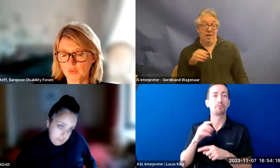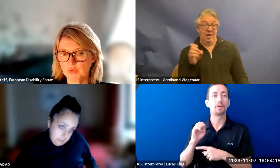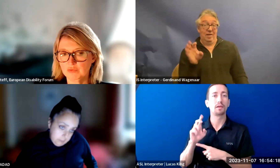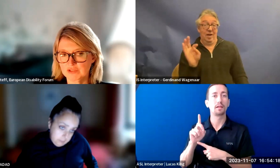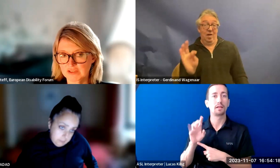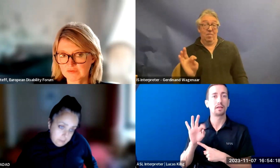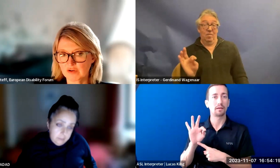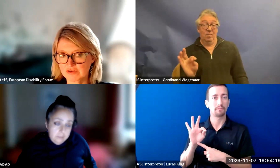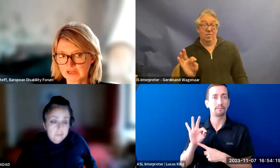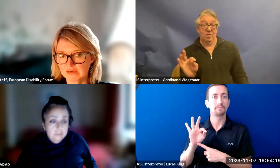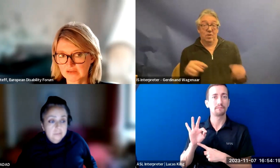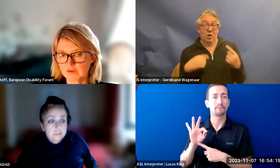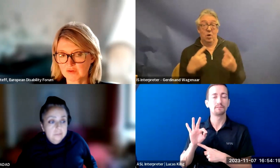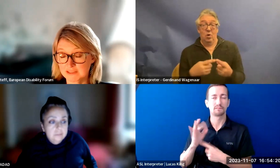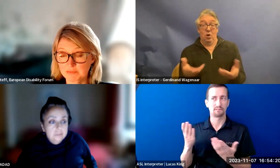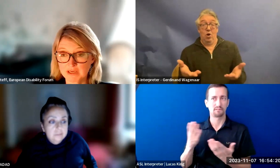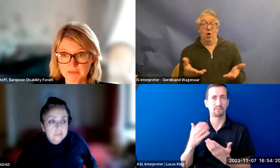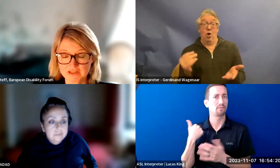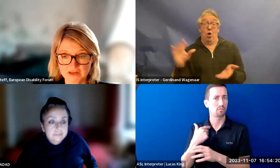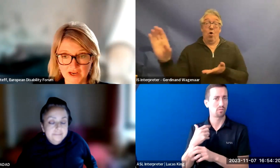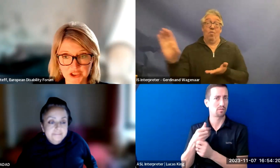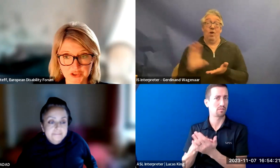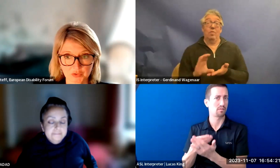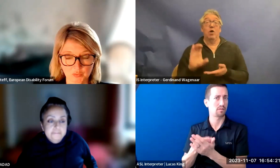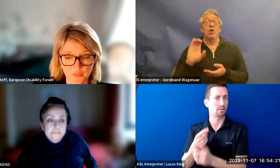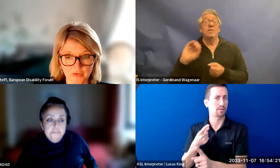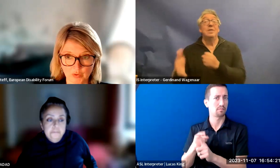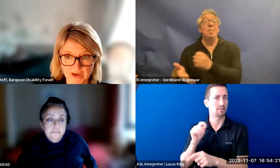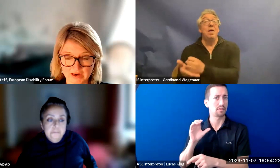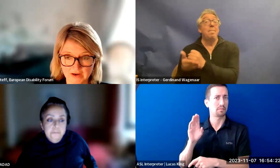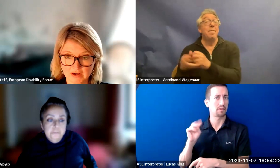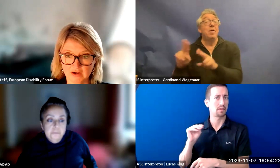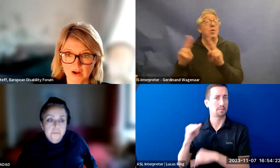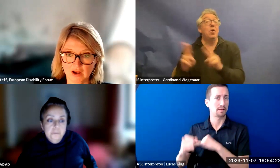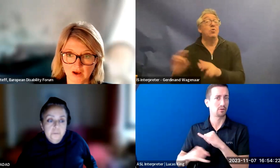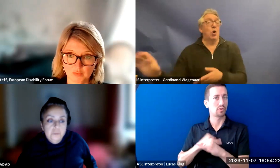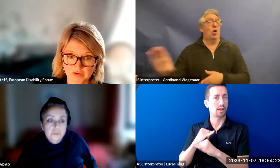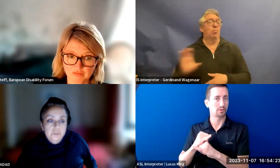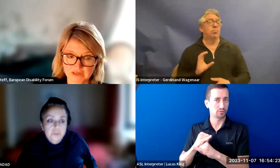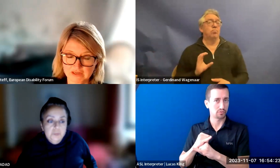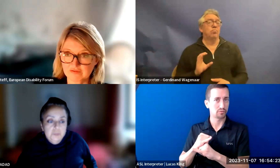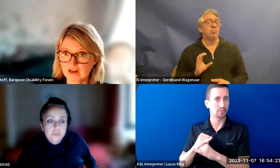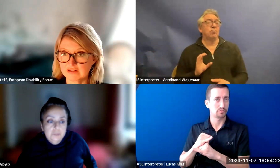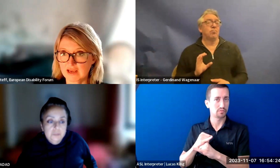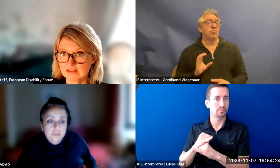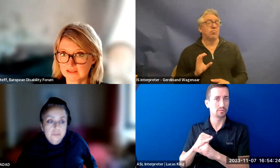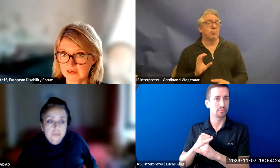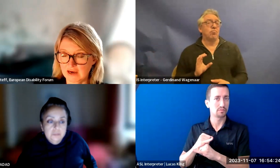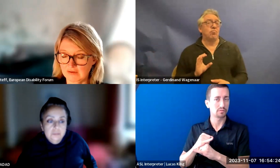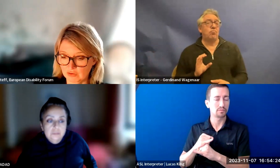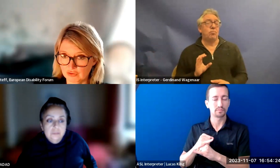we receive funding from CBM International where we felt that they have